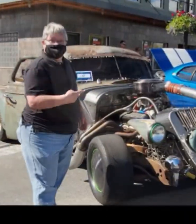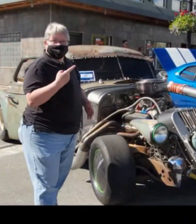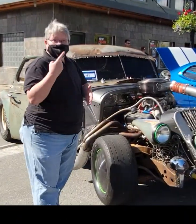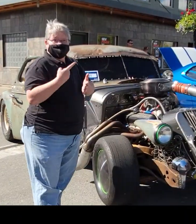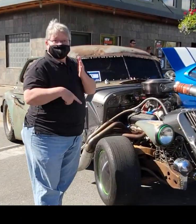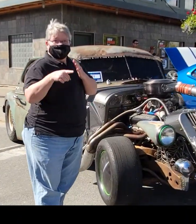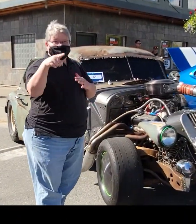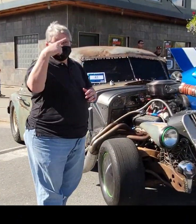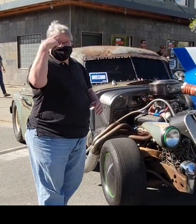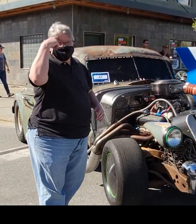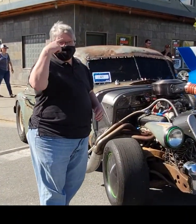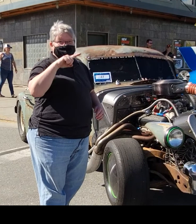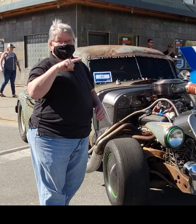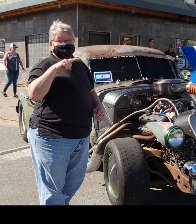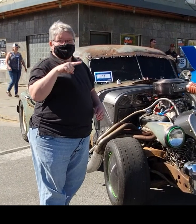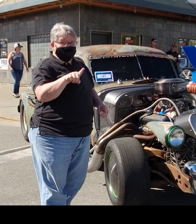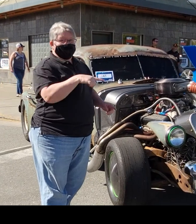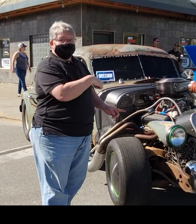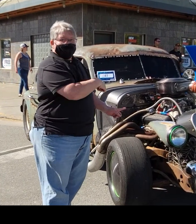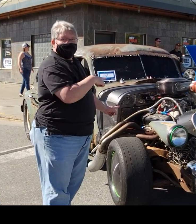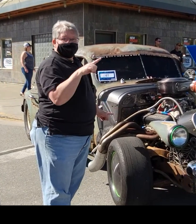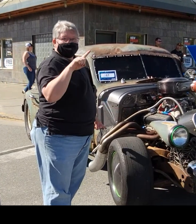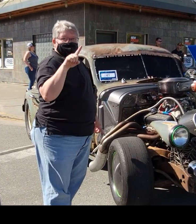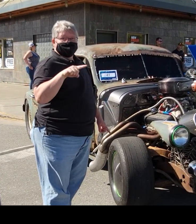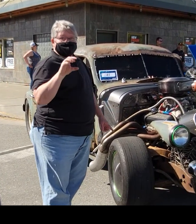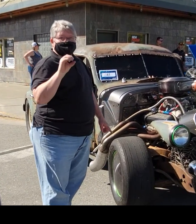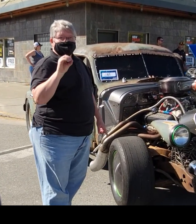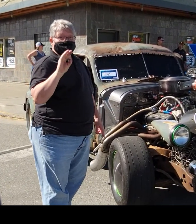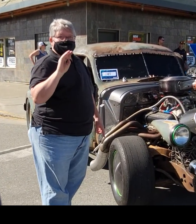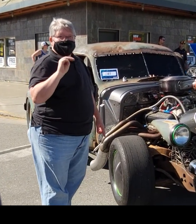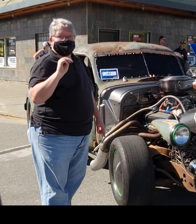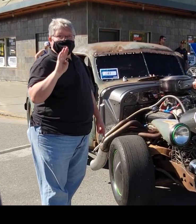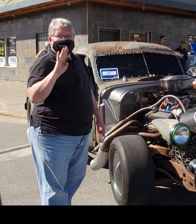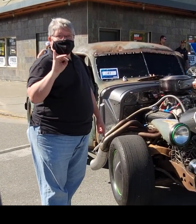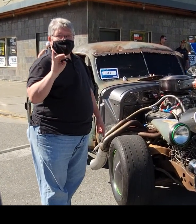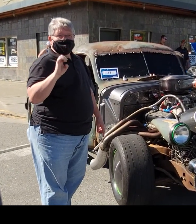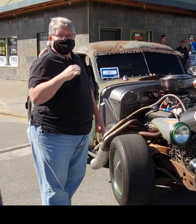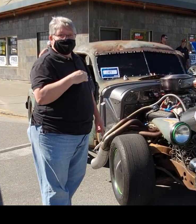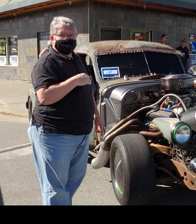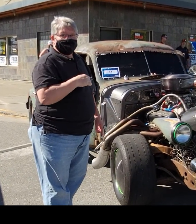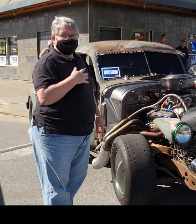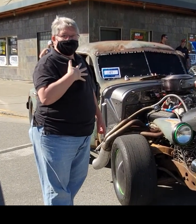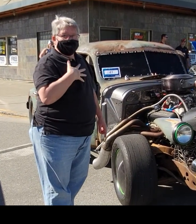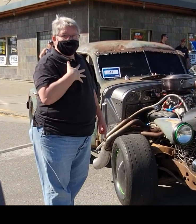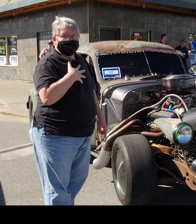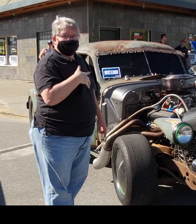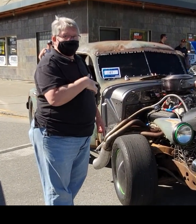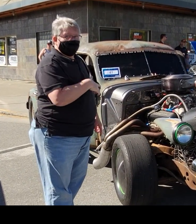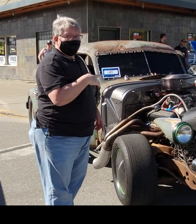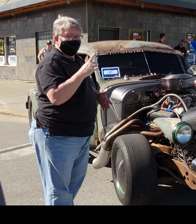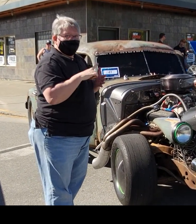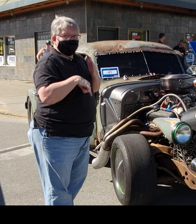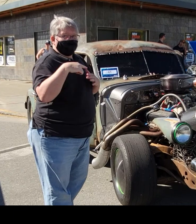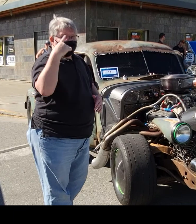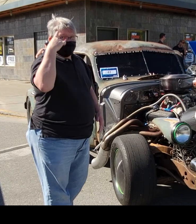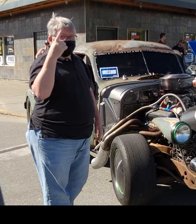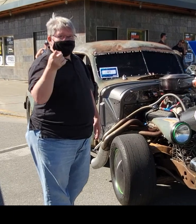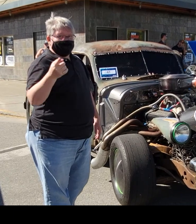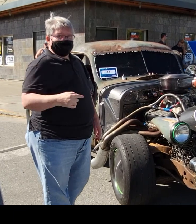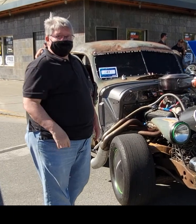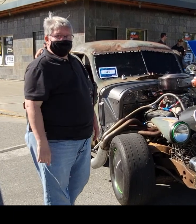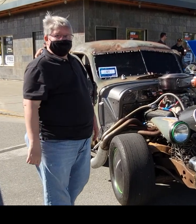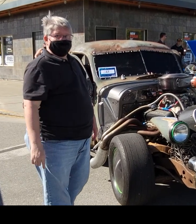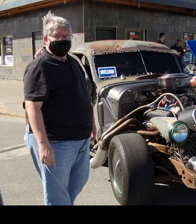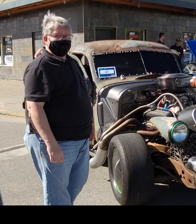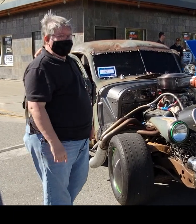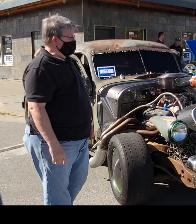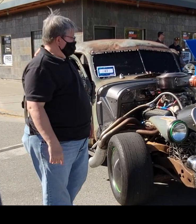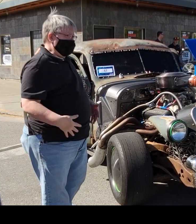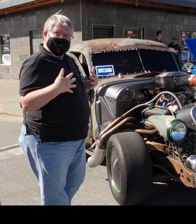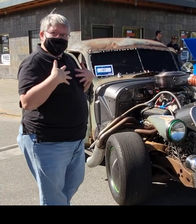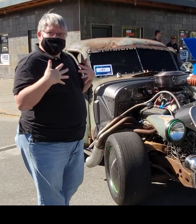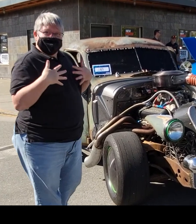Uh, what do you think about this zombie car? Eww... What do you think? Scary.